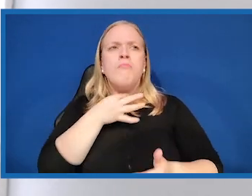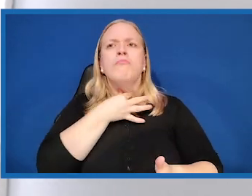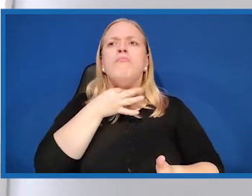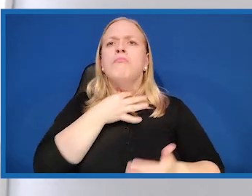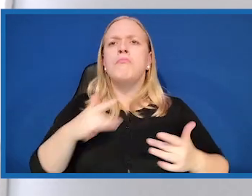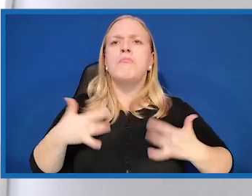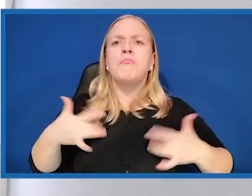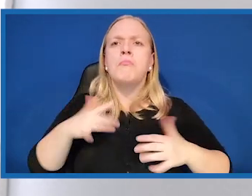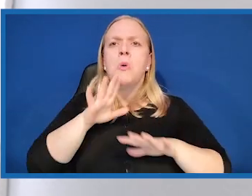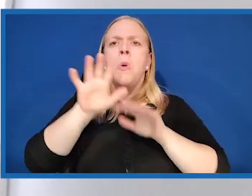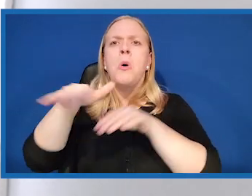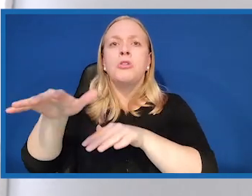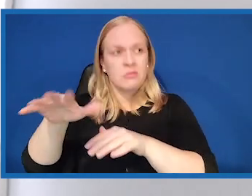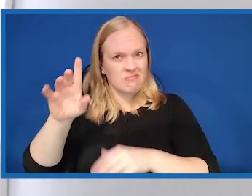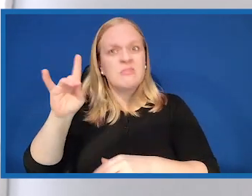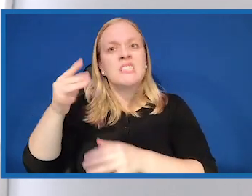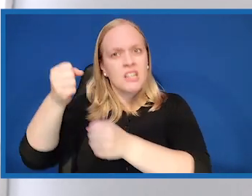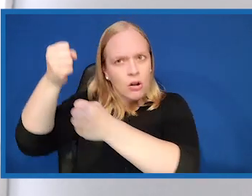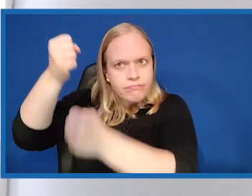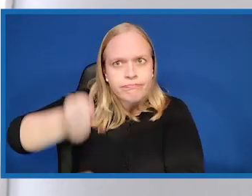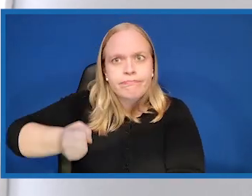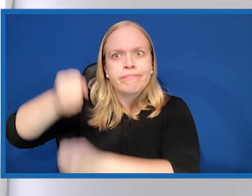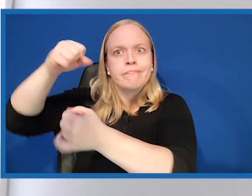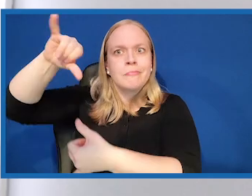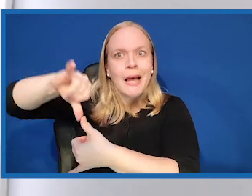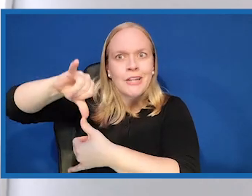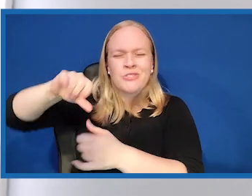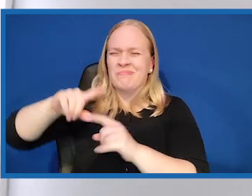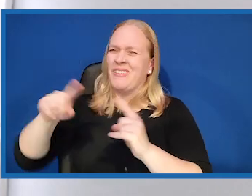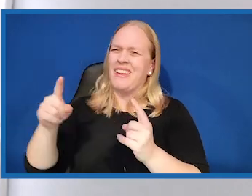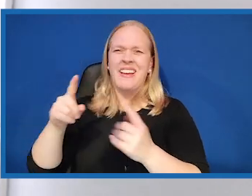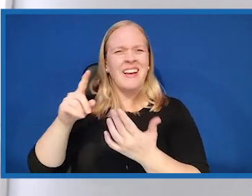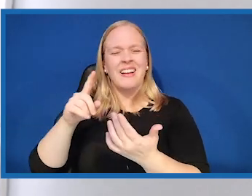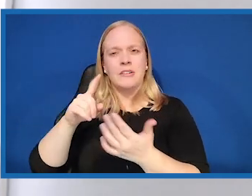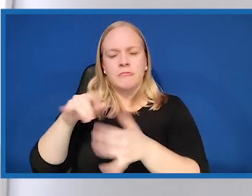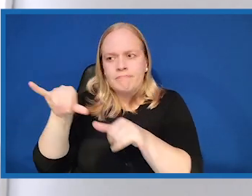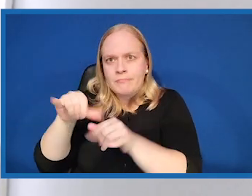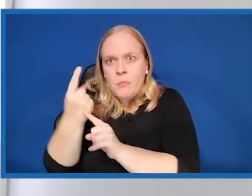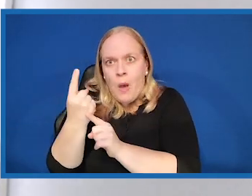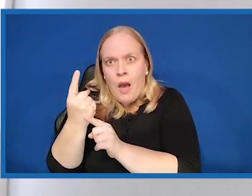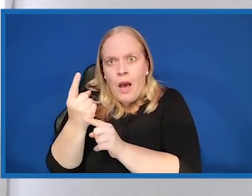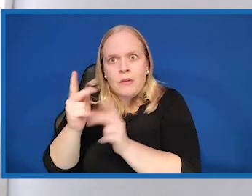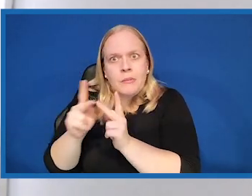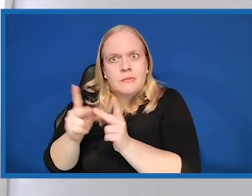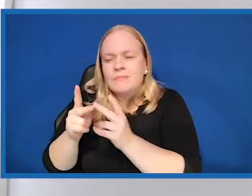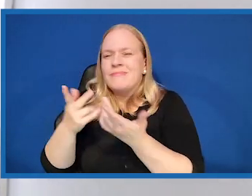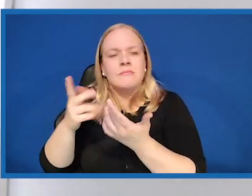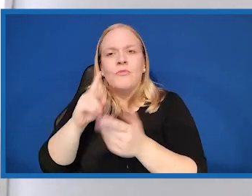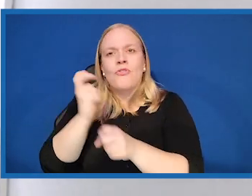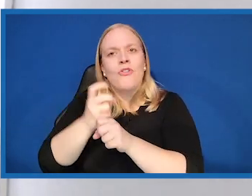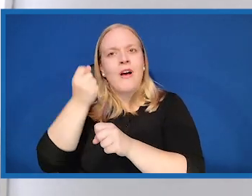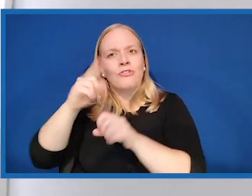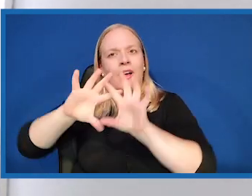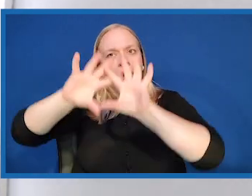A DIFFICULT PROCESS TO REALLY UNDERSTAND WHAT'S ACTUALLY HAPPENING PRECISELY ACROSS THE WORLD. SO SATELLITE REMOTE SENSING